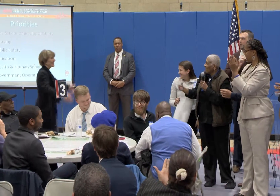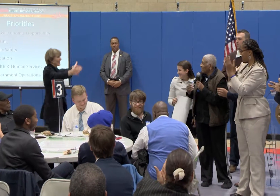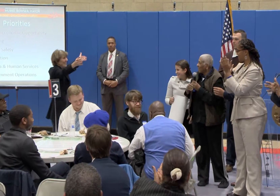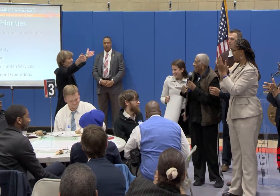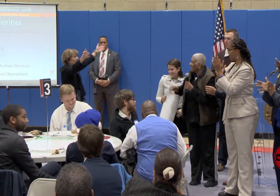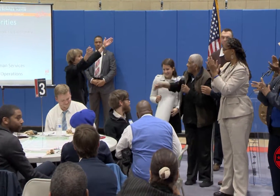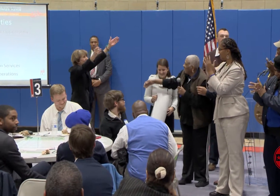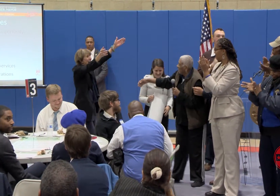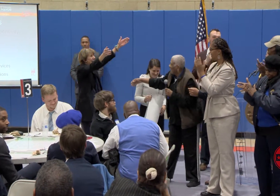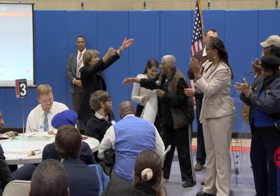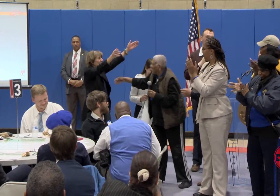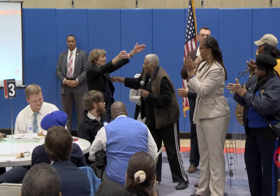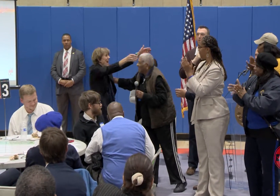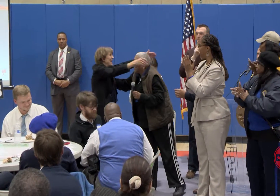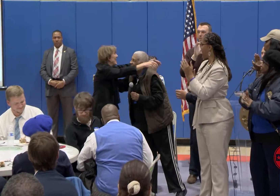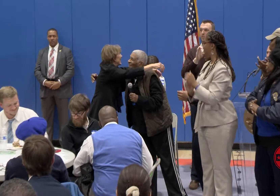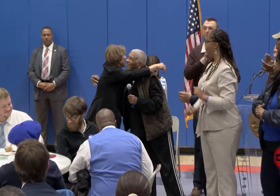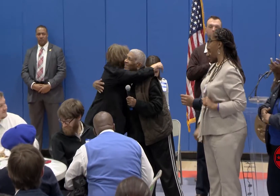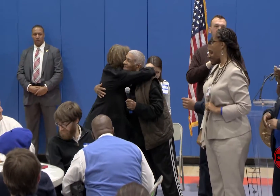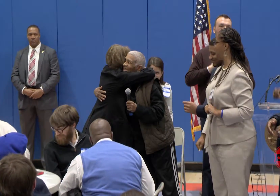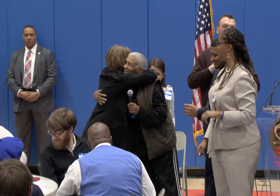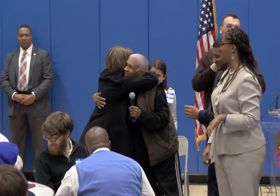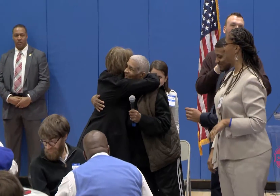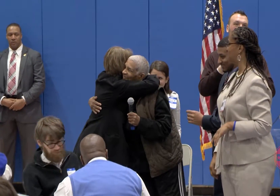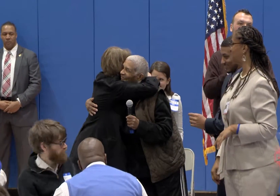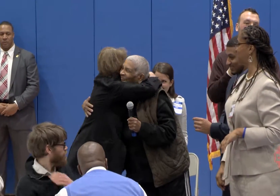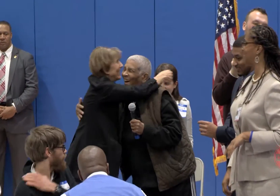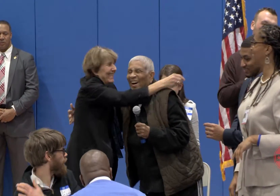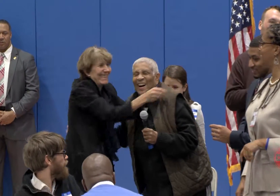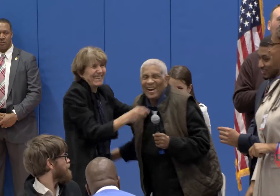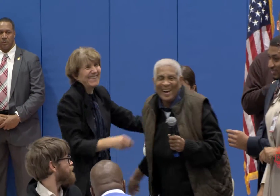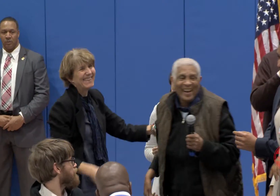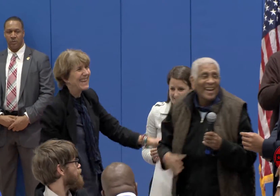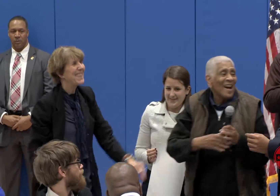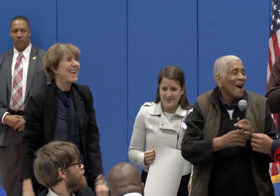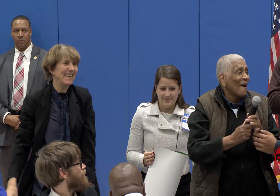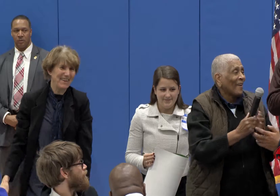EDUCATION. >> I GOT TO GET A HUG.